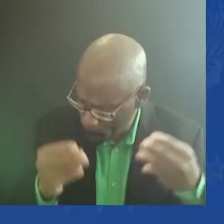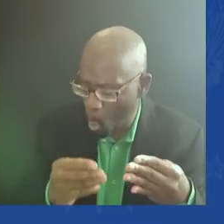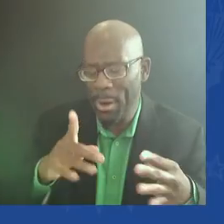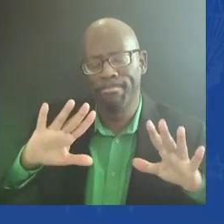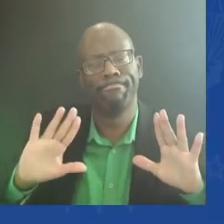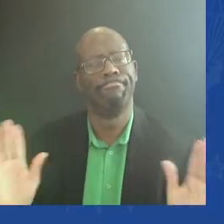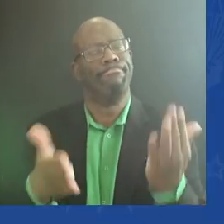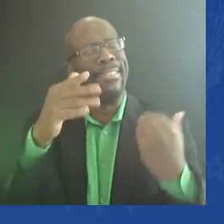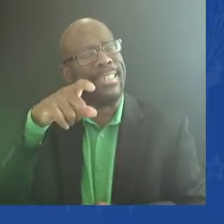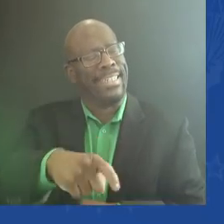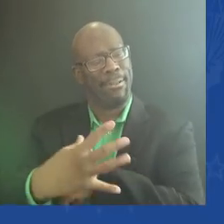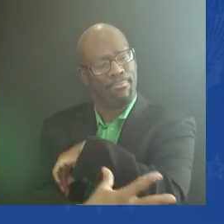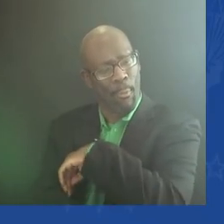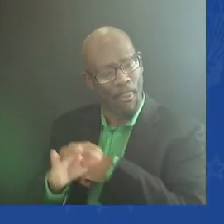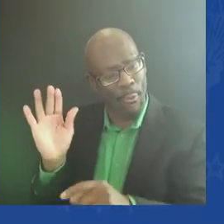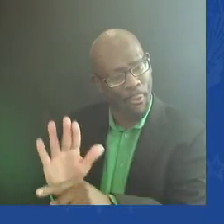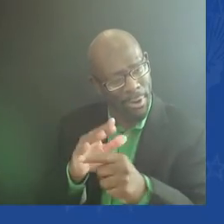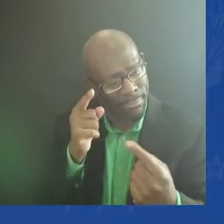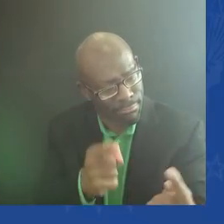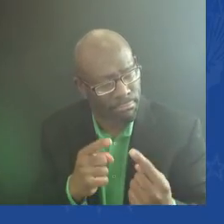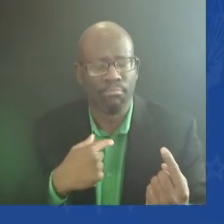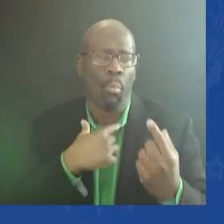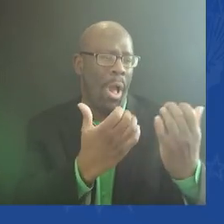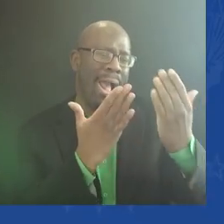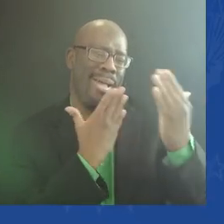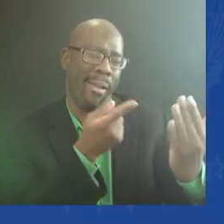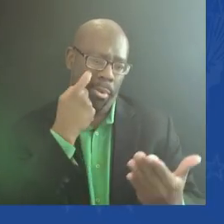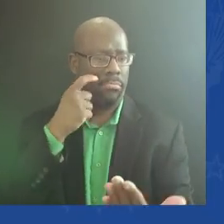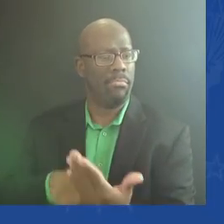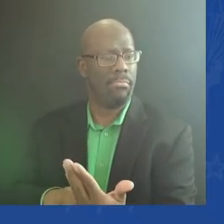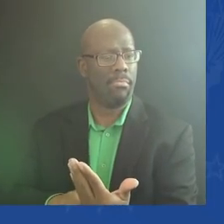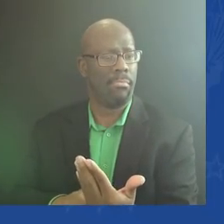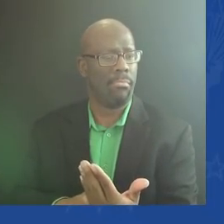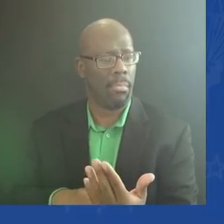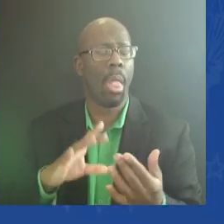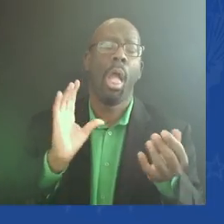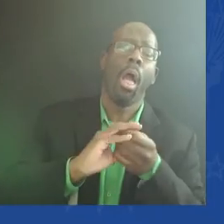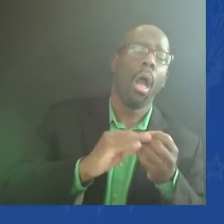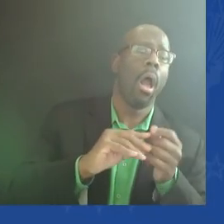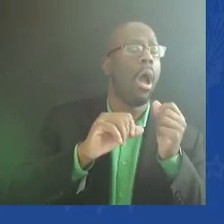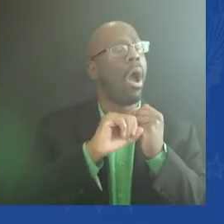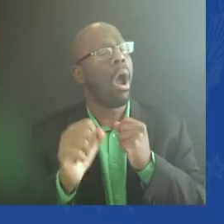again, I don't want to talk more about it, because so much of it is personal, but I'm -- he is --